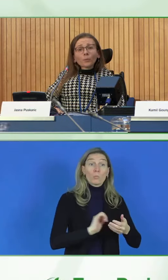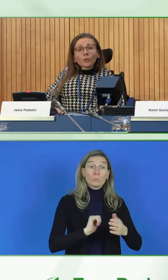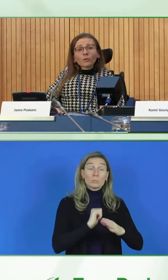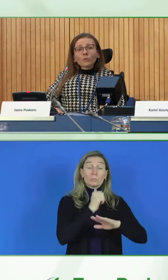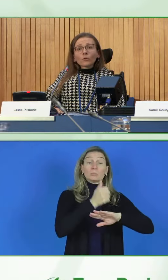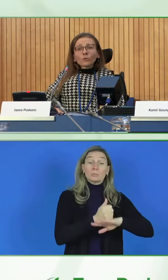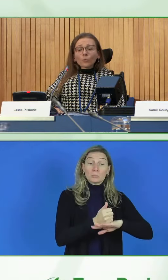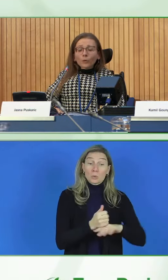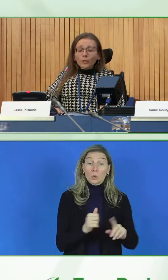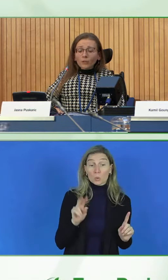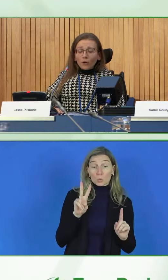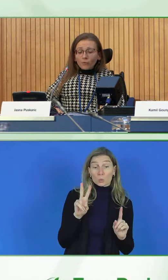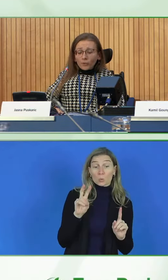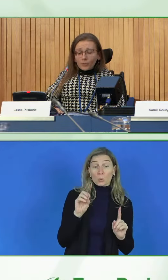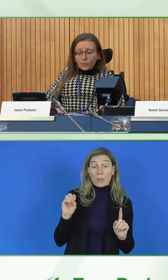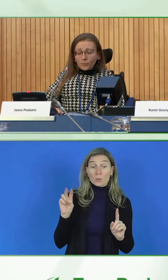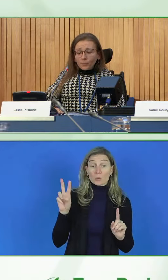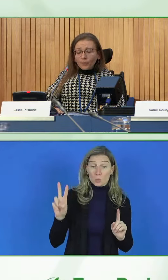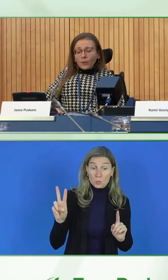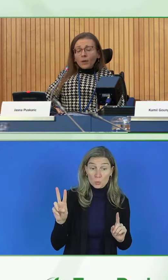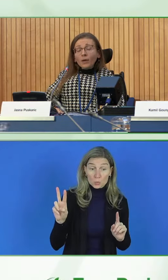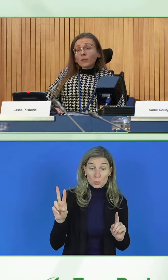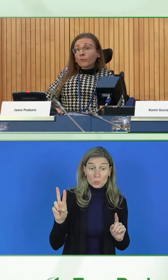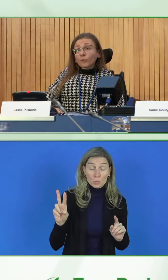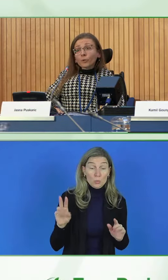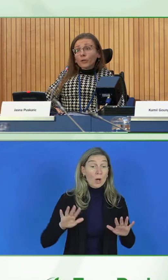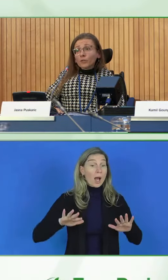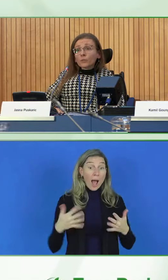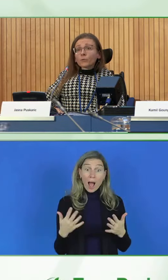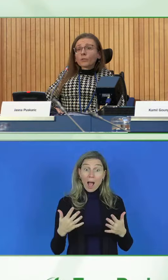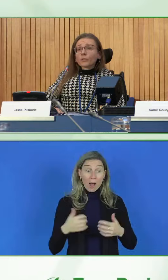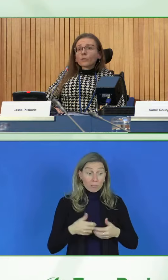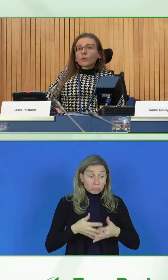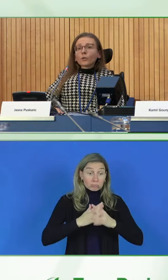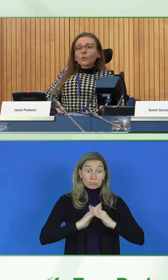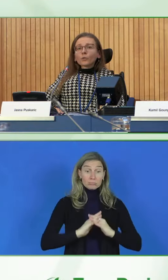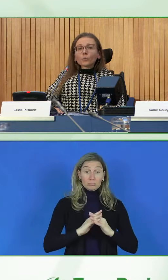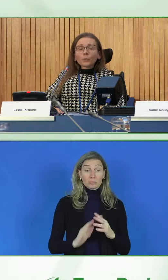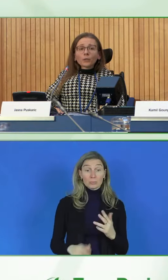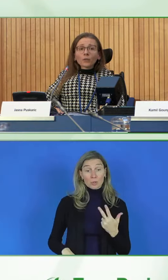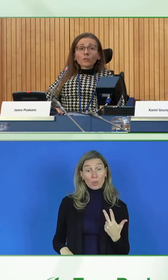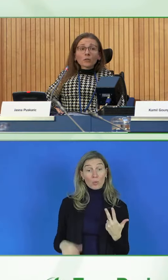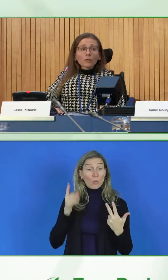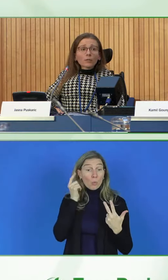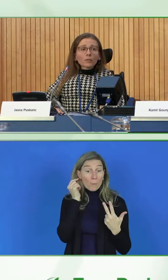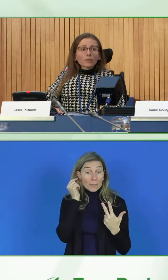women to work in the office and a few customers to be consulted.